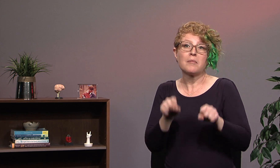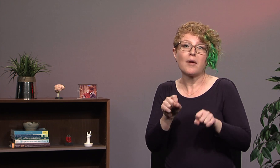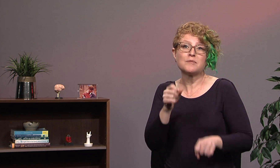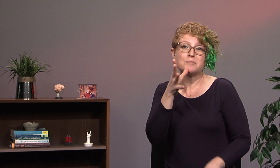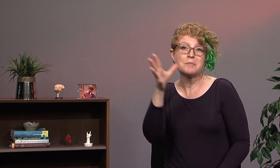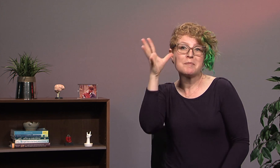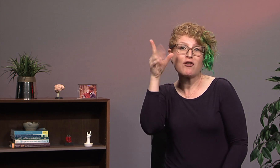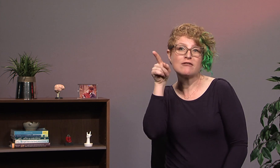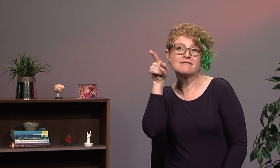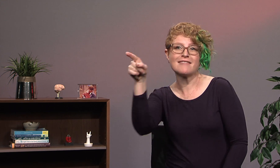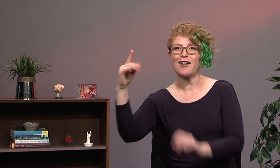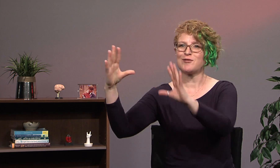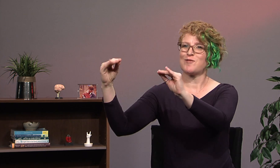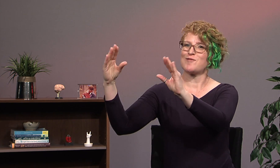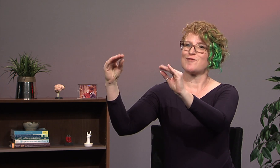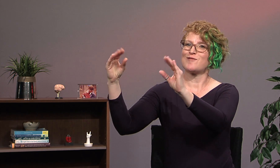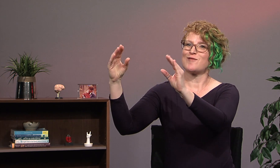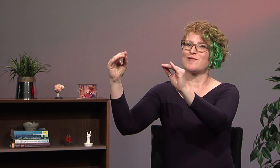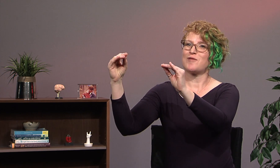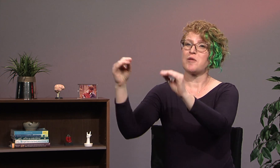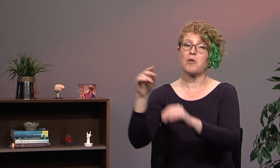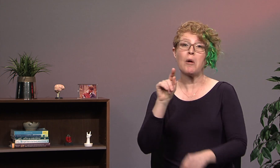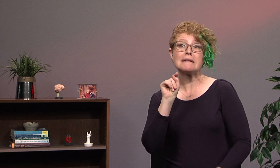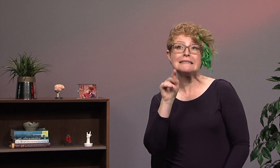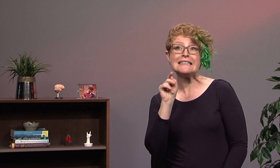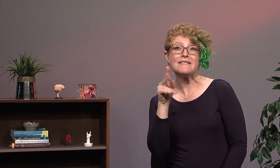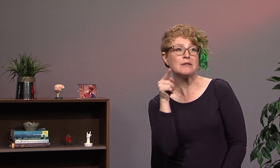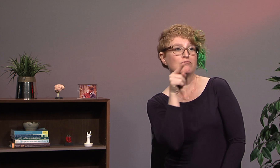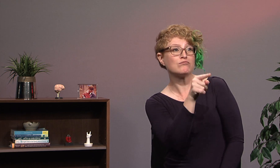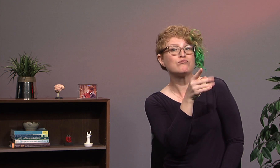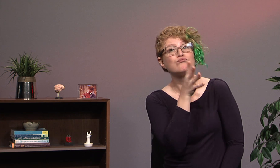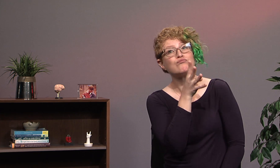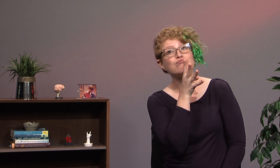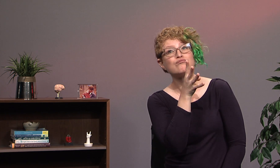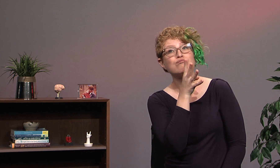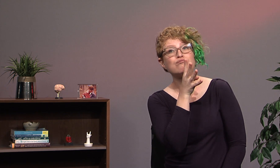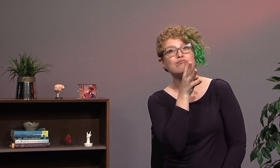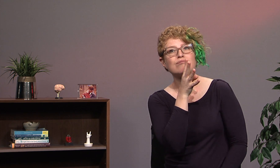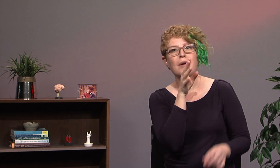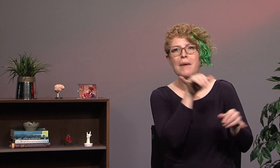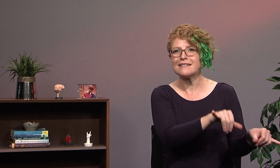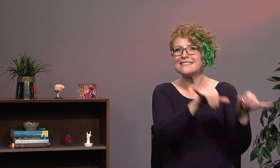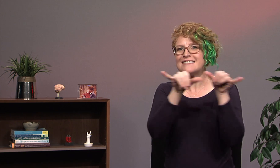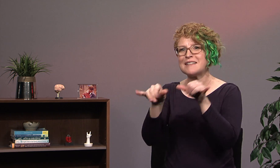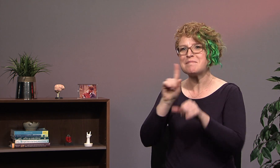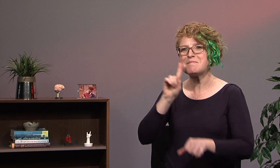and communication surrounding them: a parent talking from across the room, the TV in the corner.